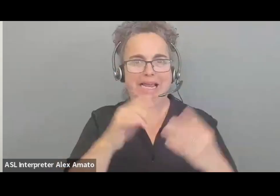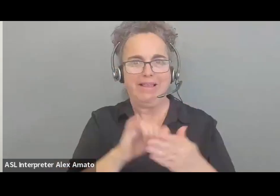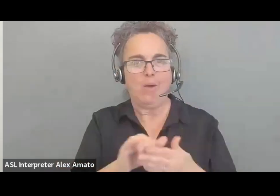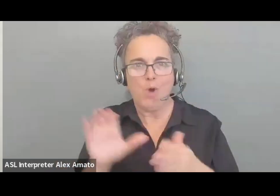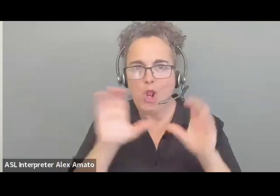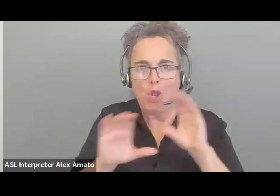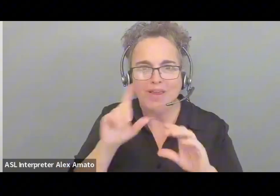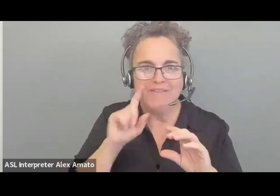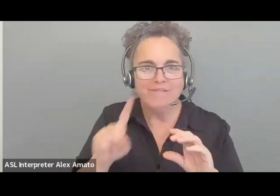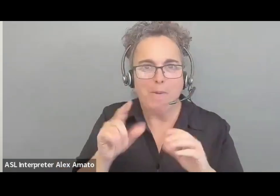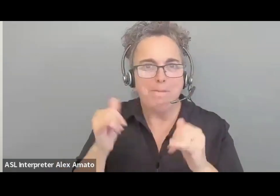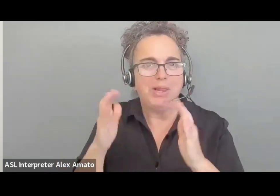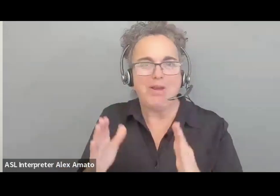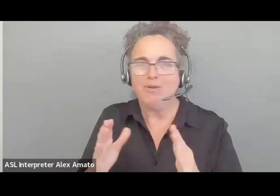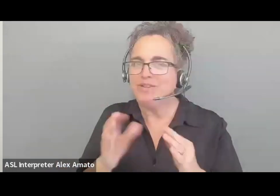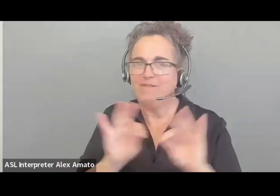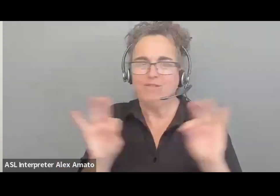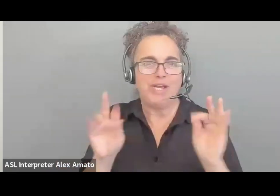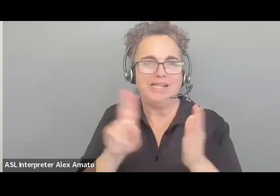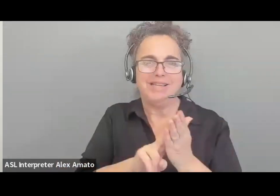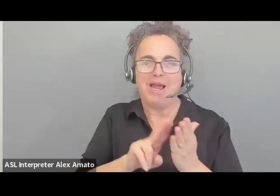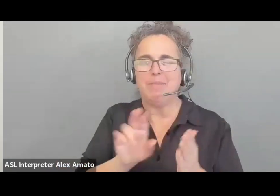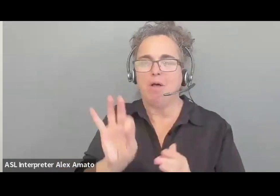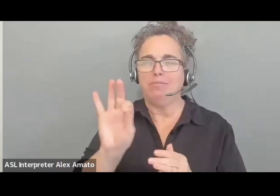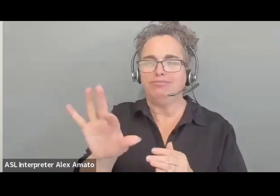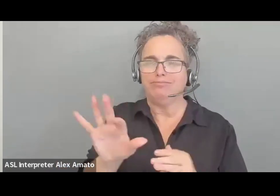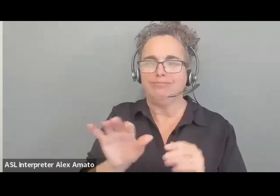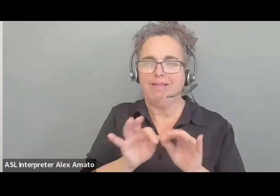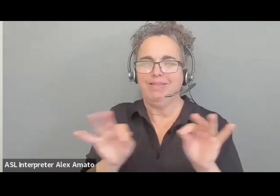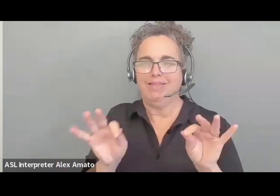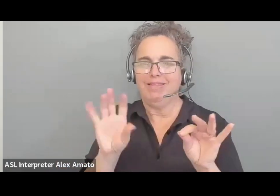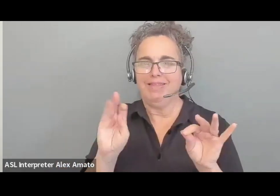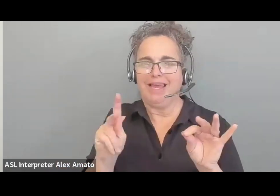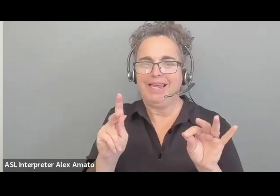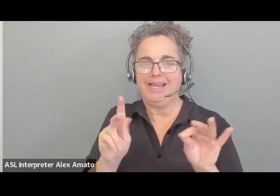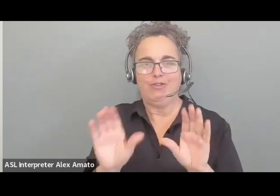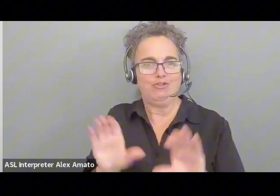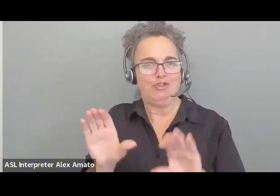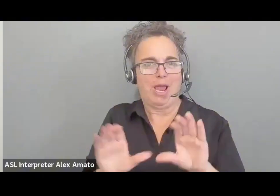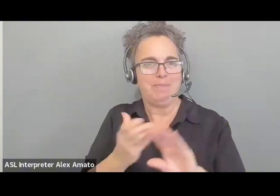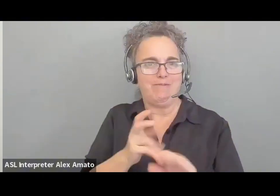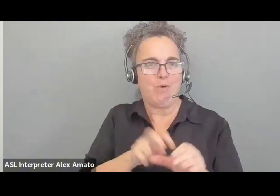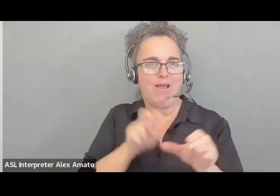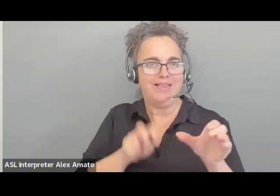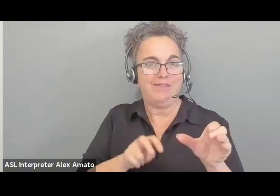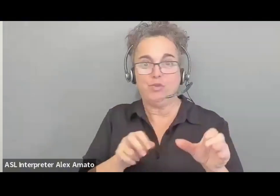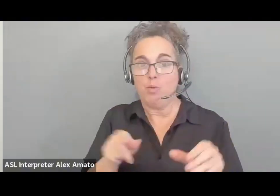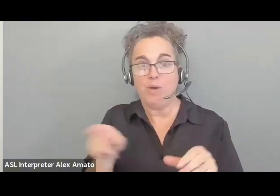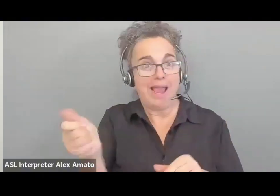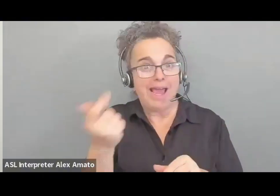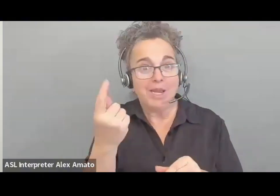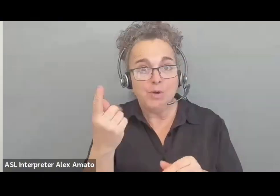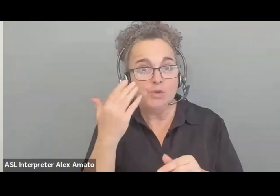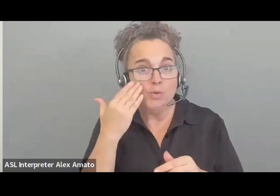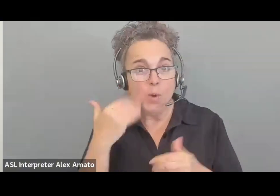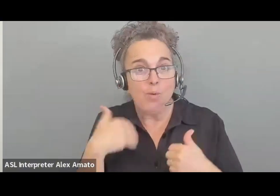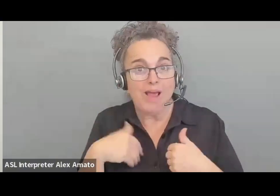It's free to sign up. I'll make sure that I drop the link here in the chat before I leave so people can have anybody that they know with a disability sign up.